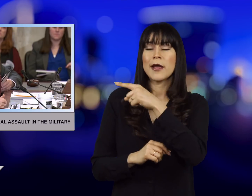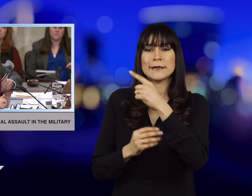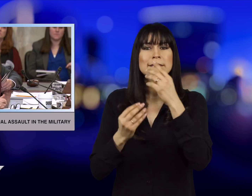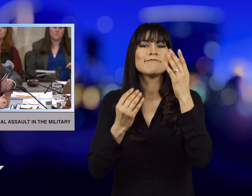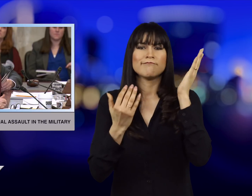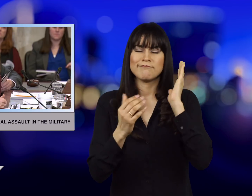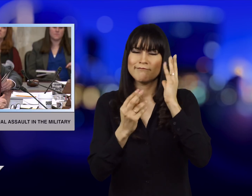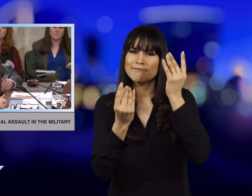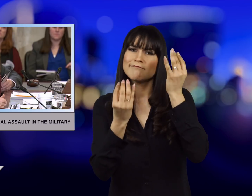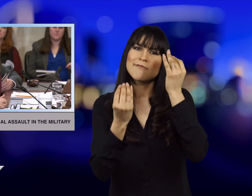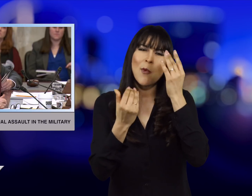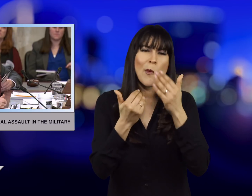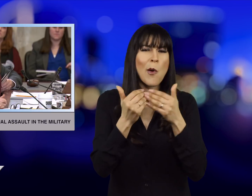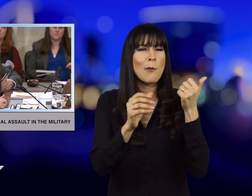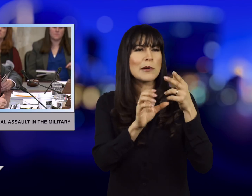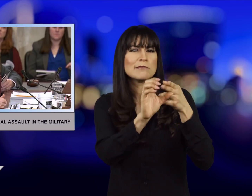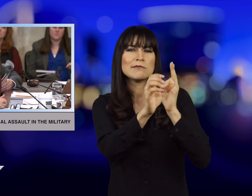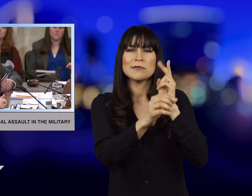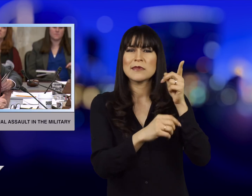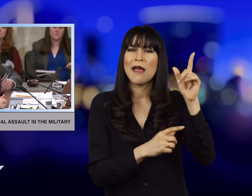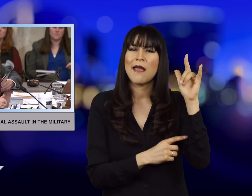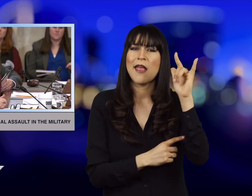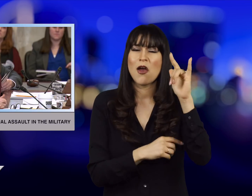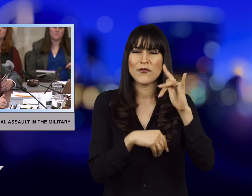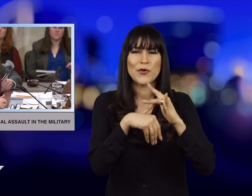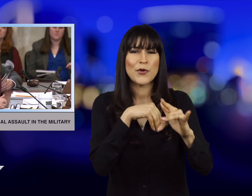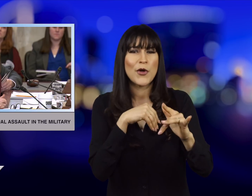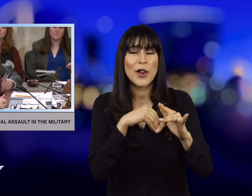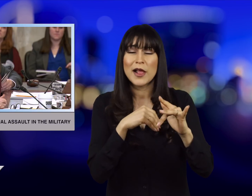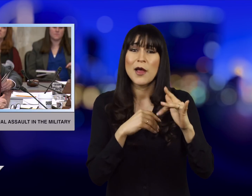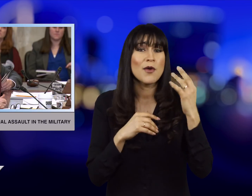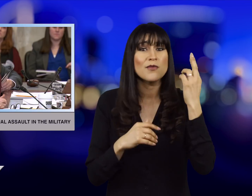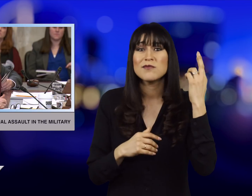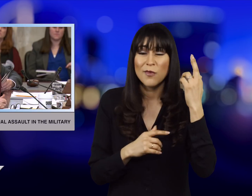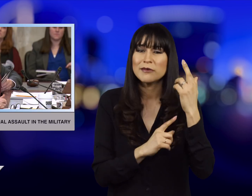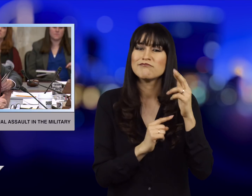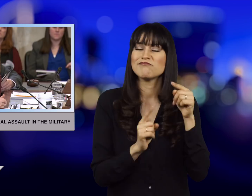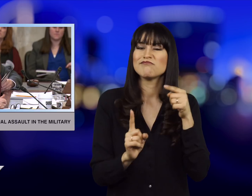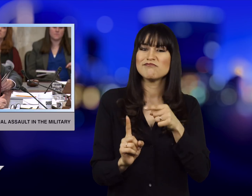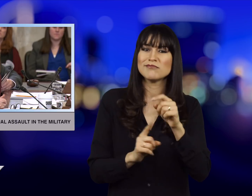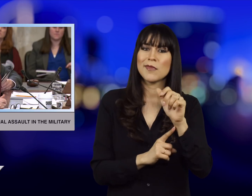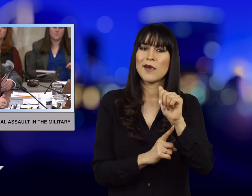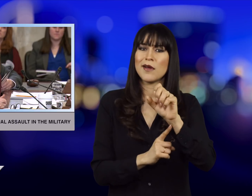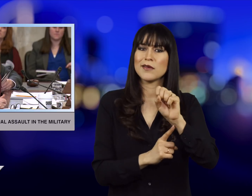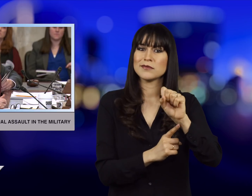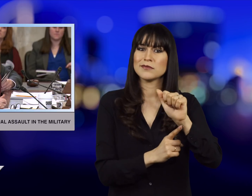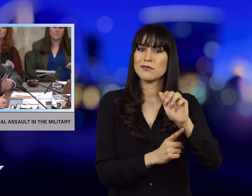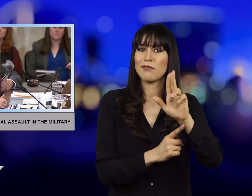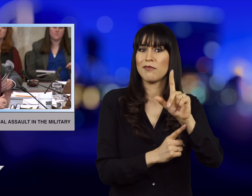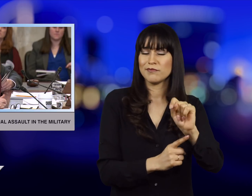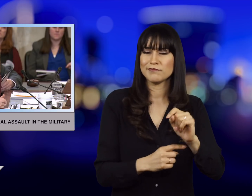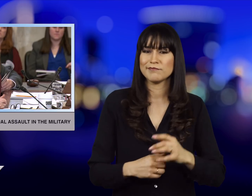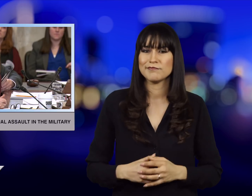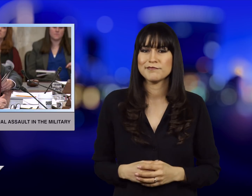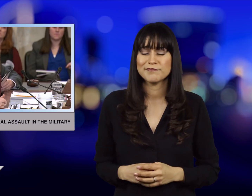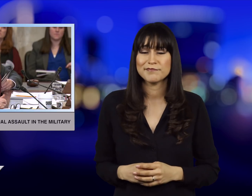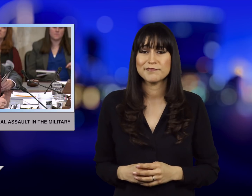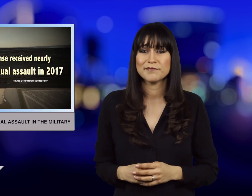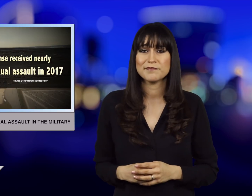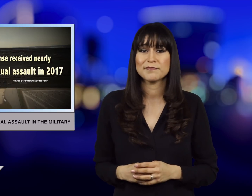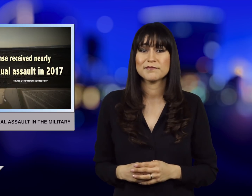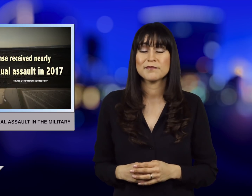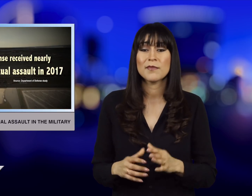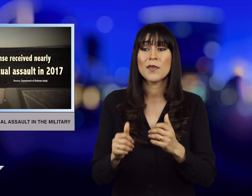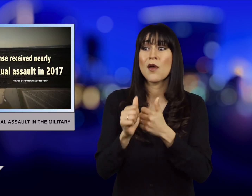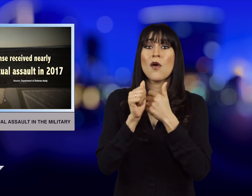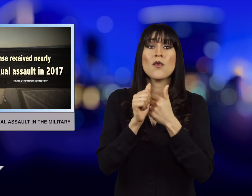But she almost left the Air Force earlier because of her assault.